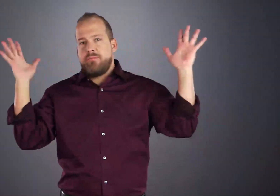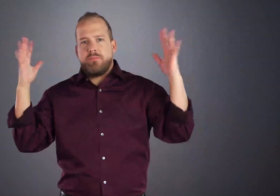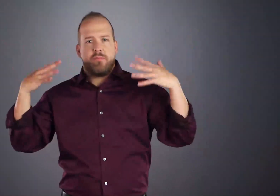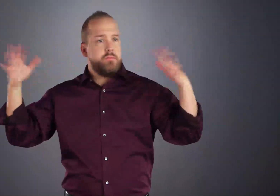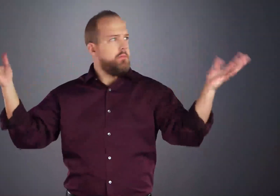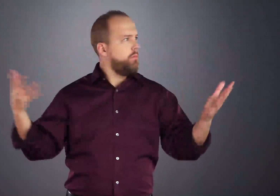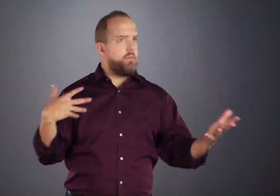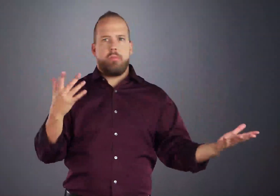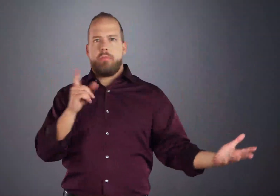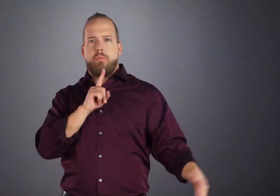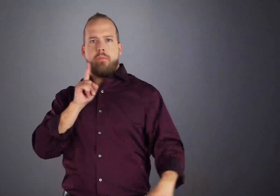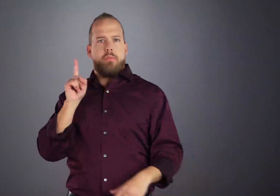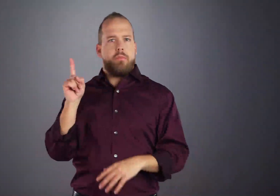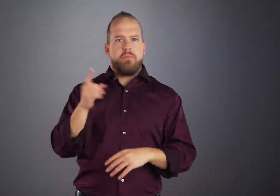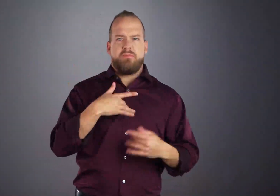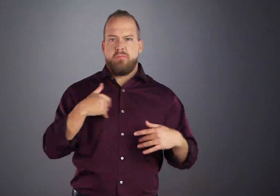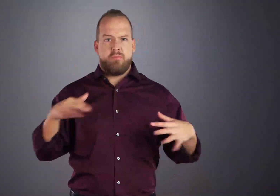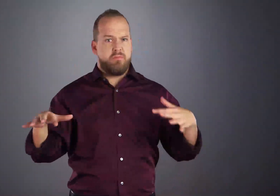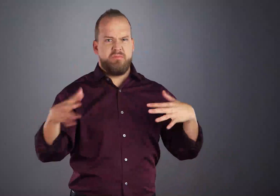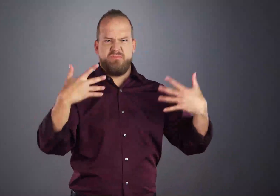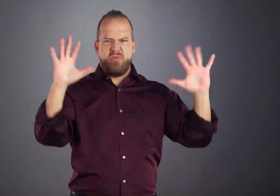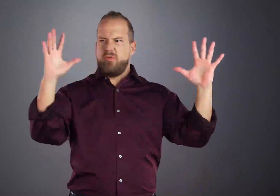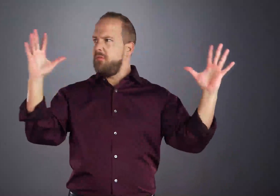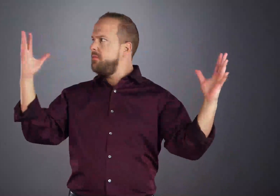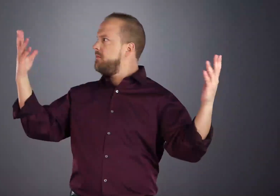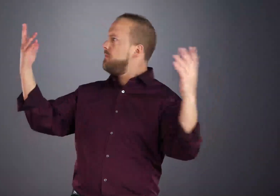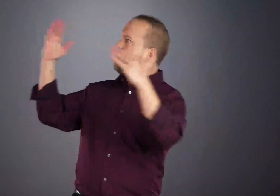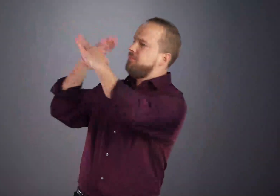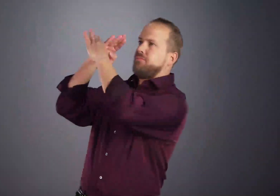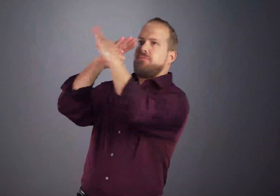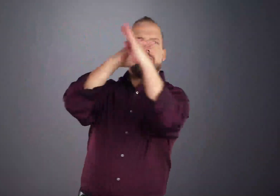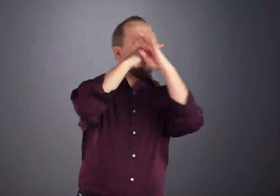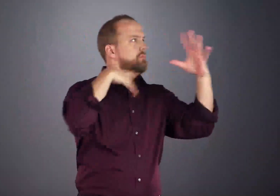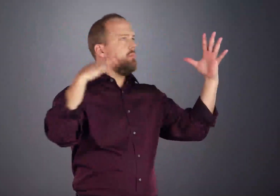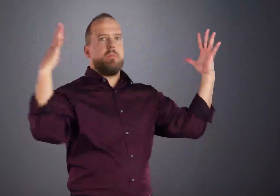Everyone became resigned to the certainty that I would have to be shut up somewhere,